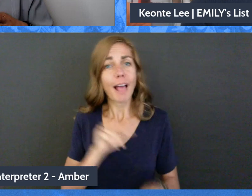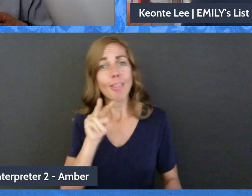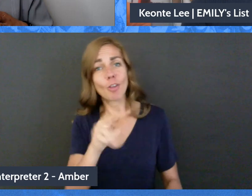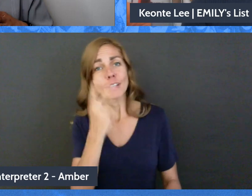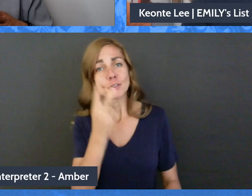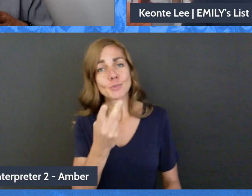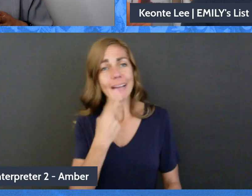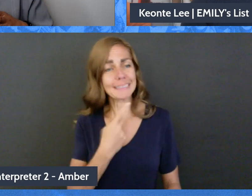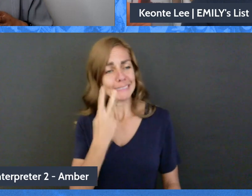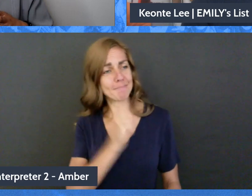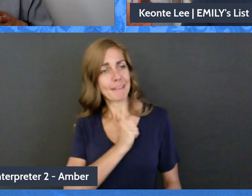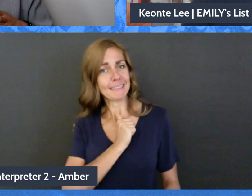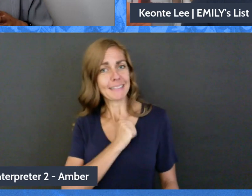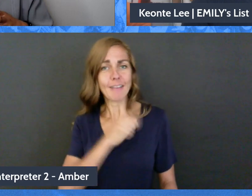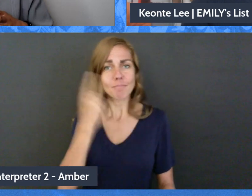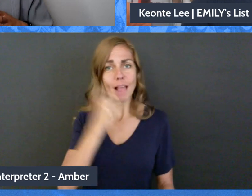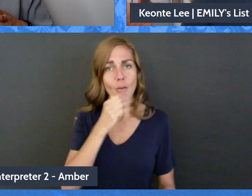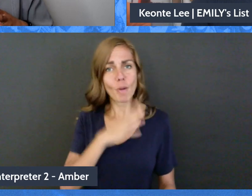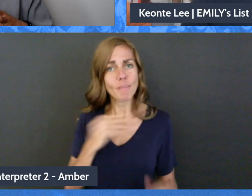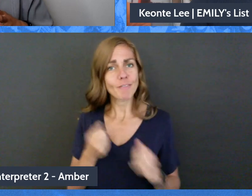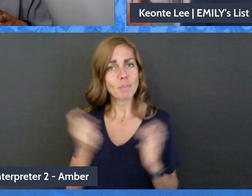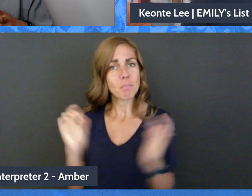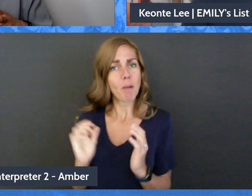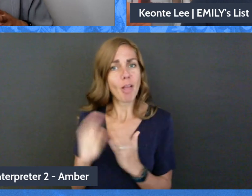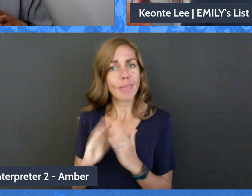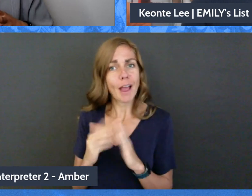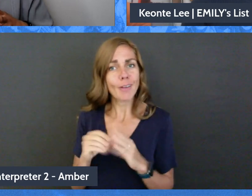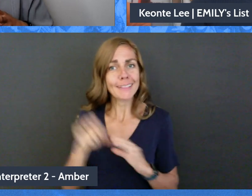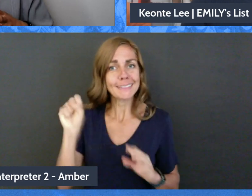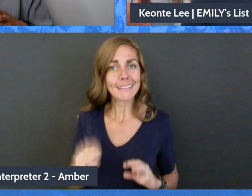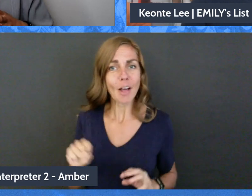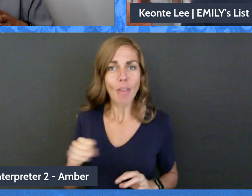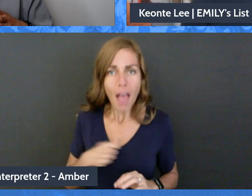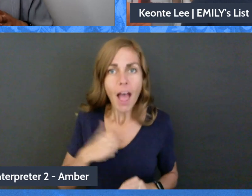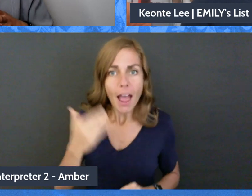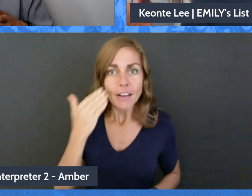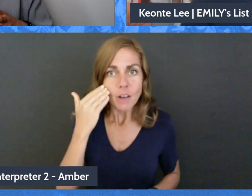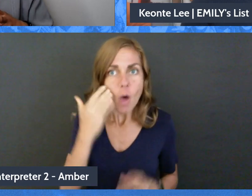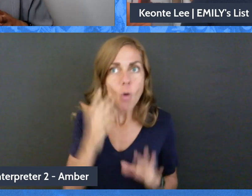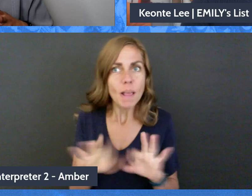I'm a black woman from a small town in the South, and I know the importance of breaking the barriers